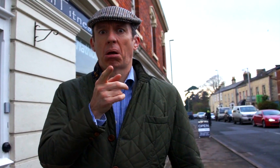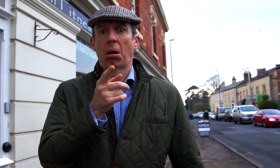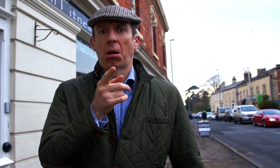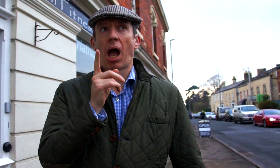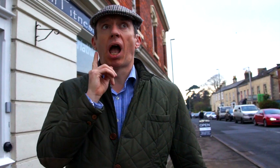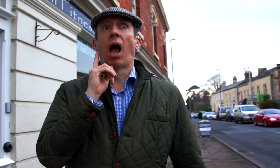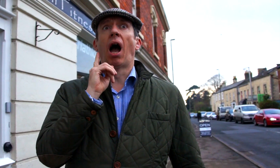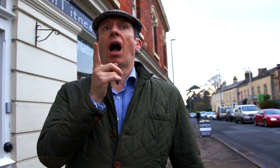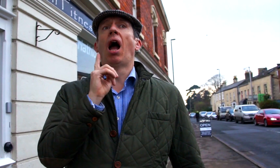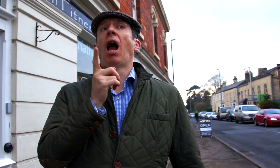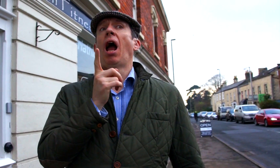ahh, okay.